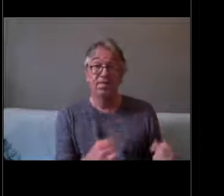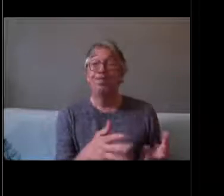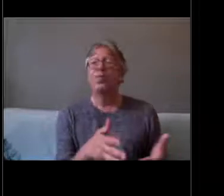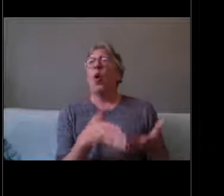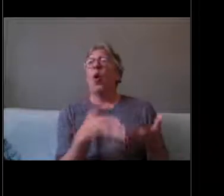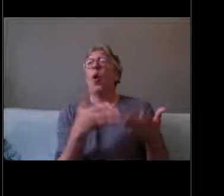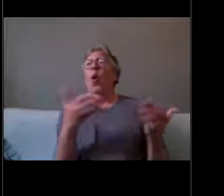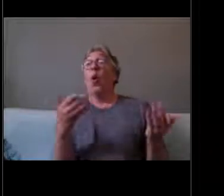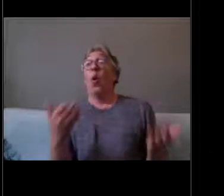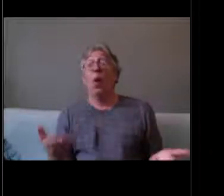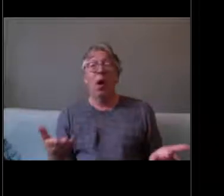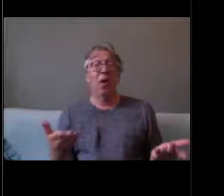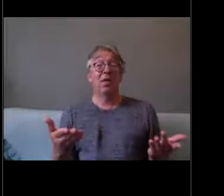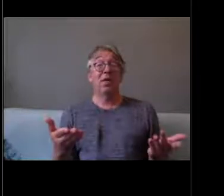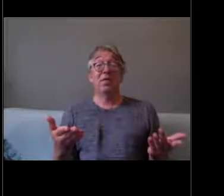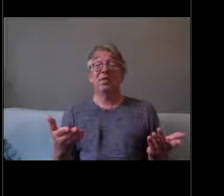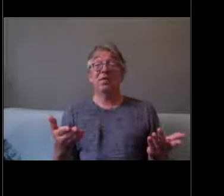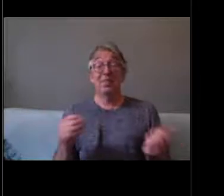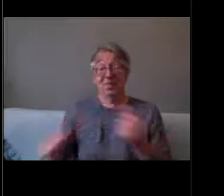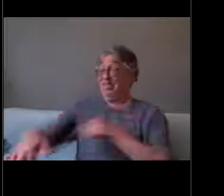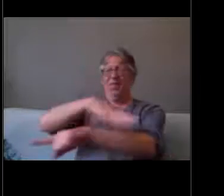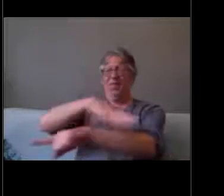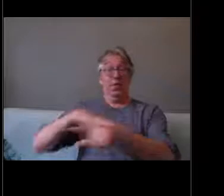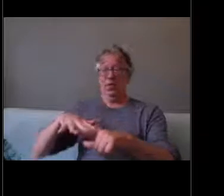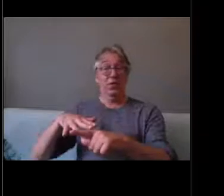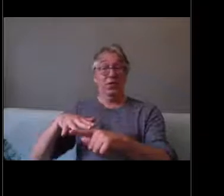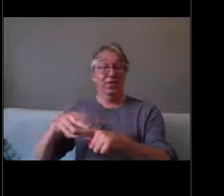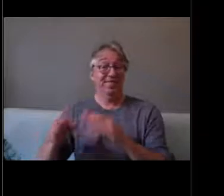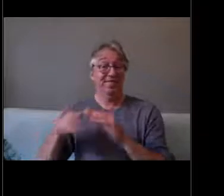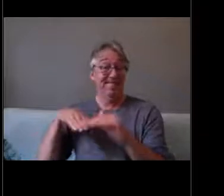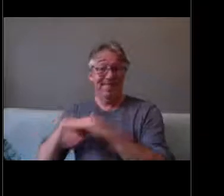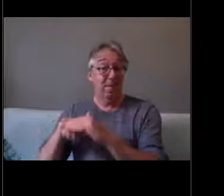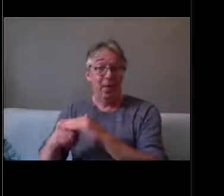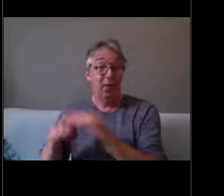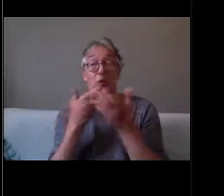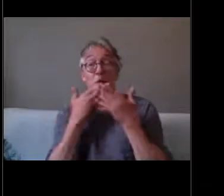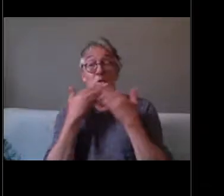There is a lot of real opportunities to overcome those barriers.